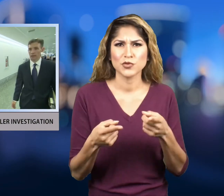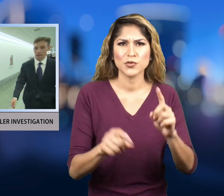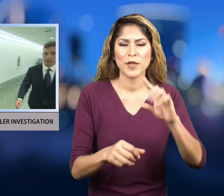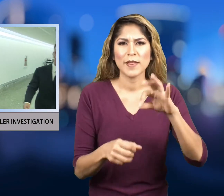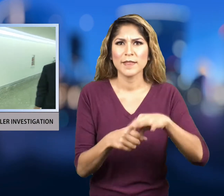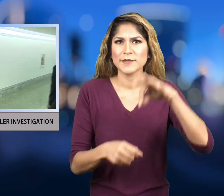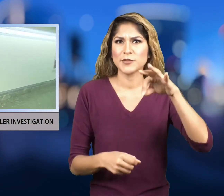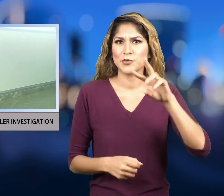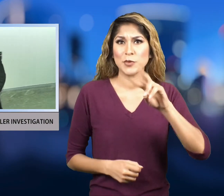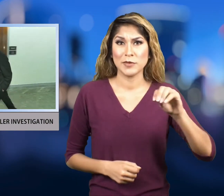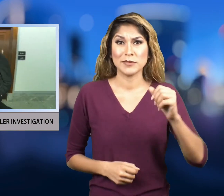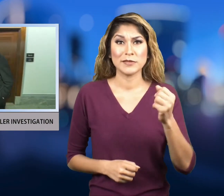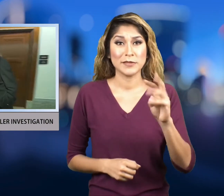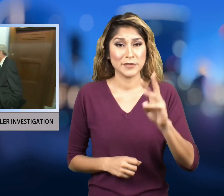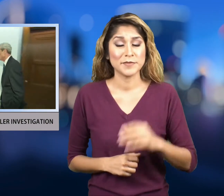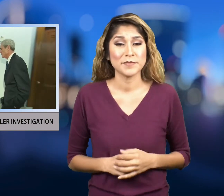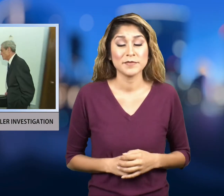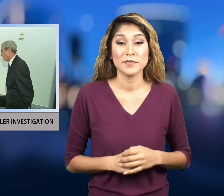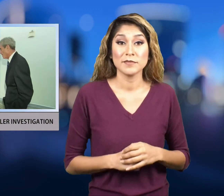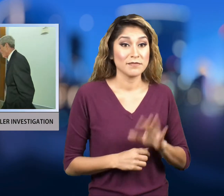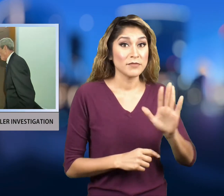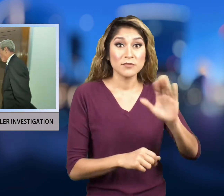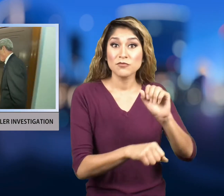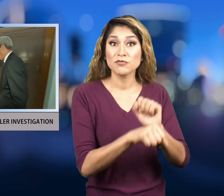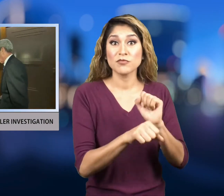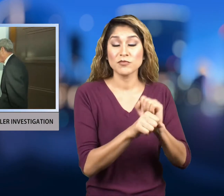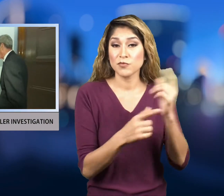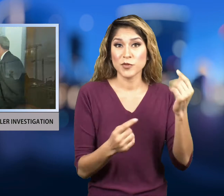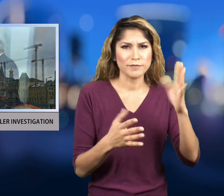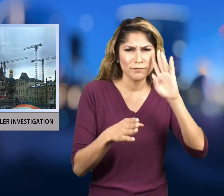election. The investigation focused